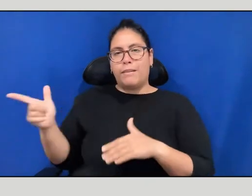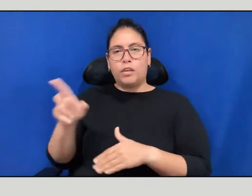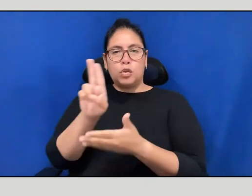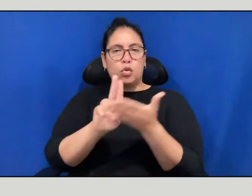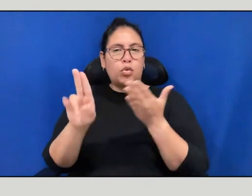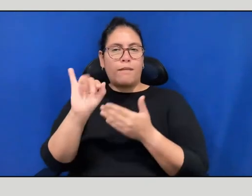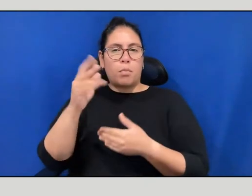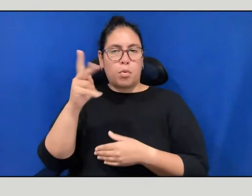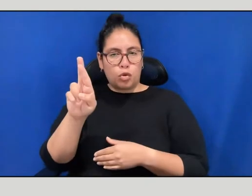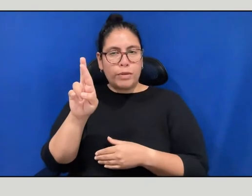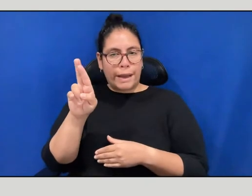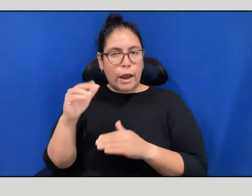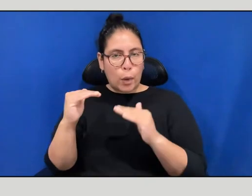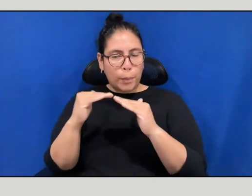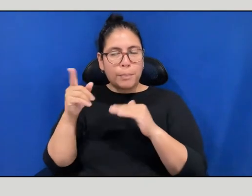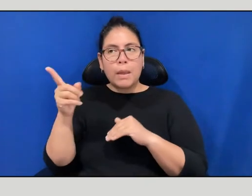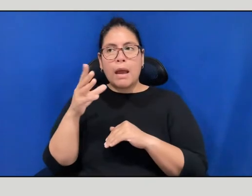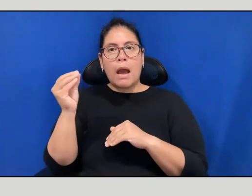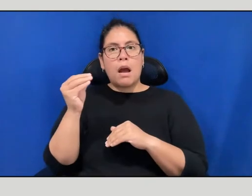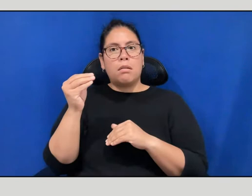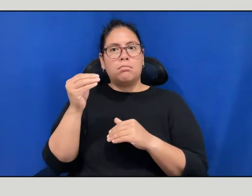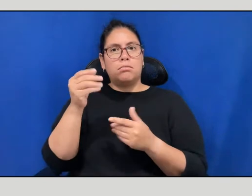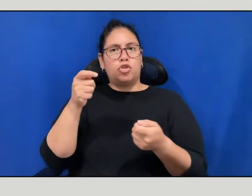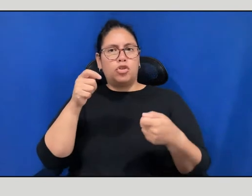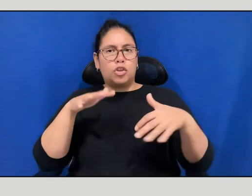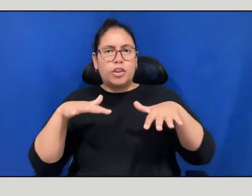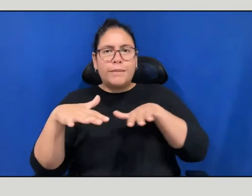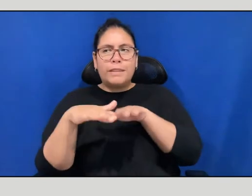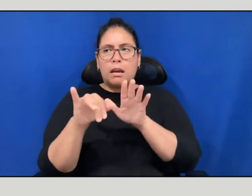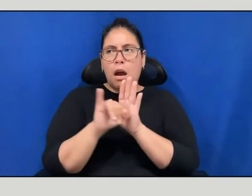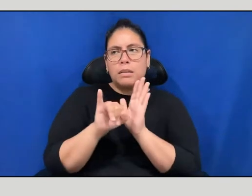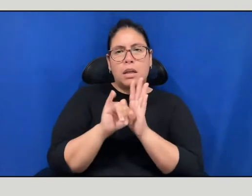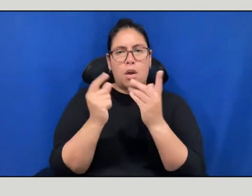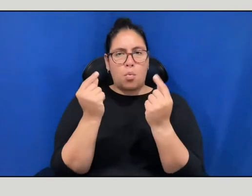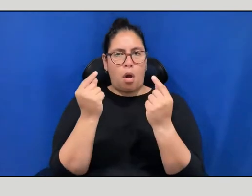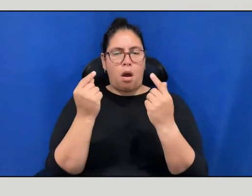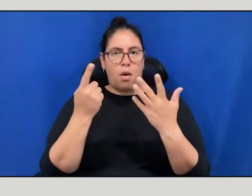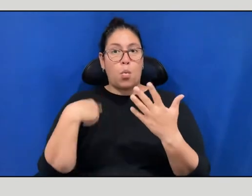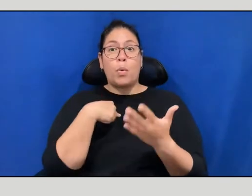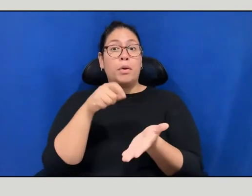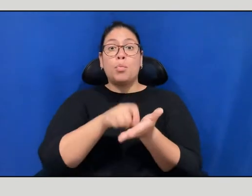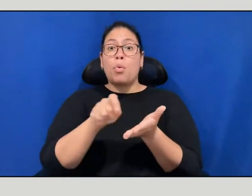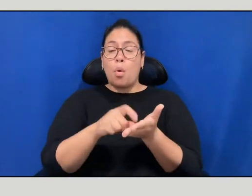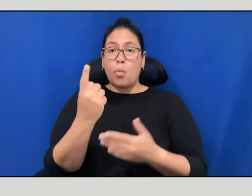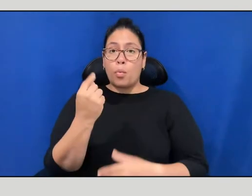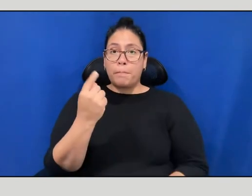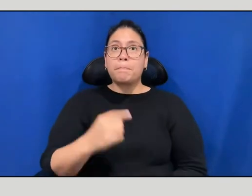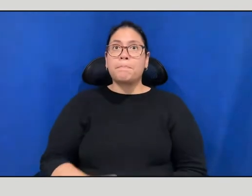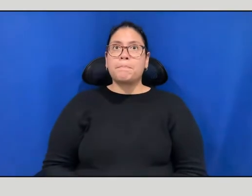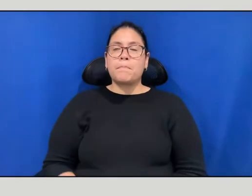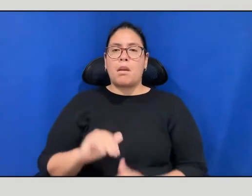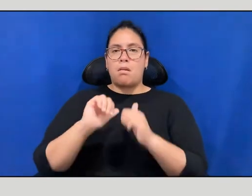and Isar and I, what we wrote about was how, in the wake of Hurricane Maria,